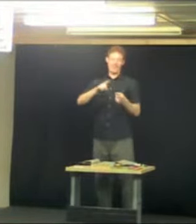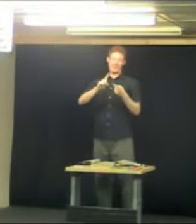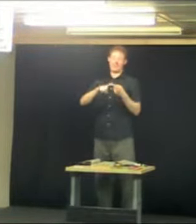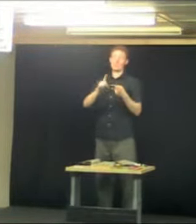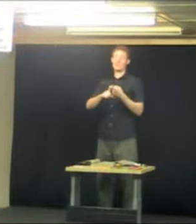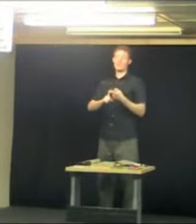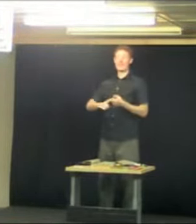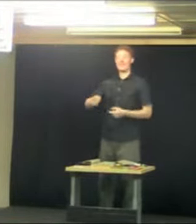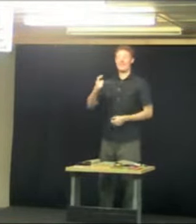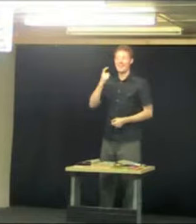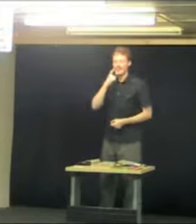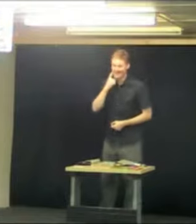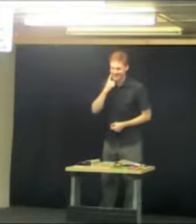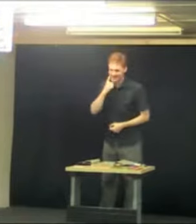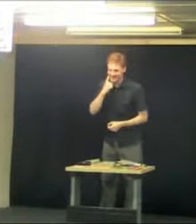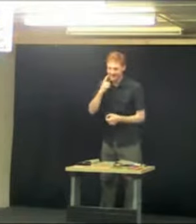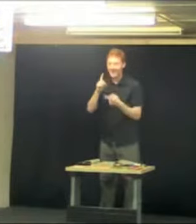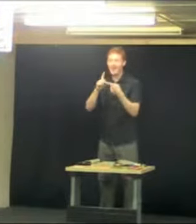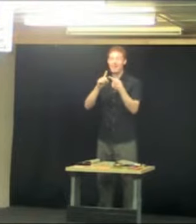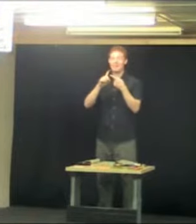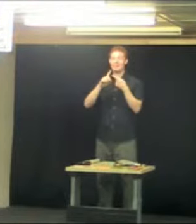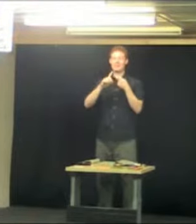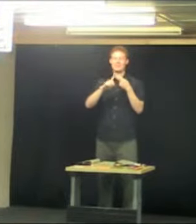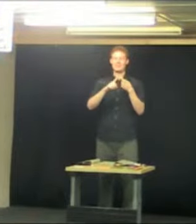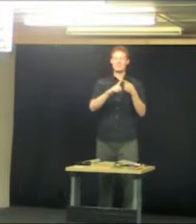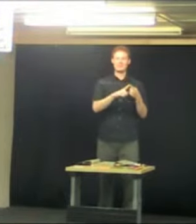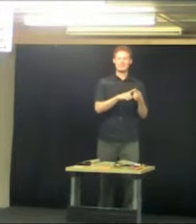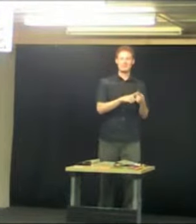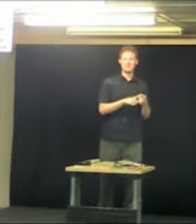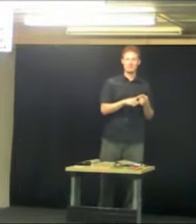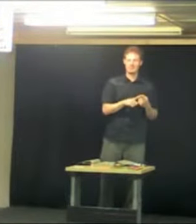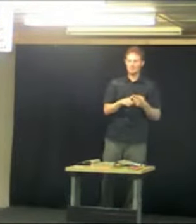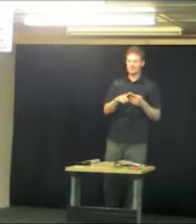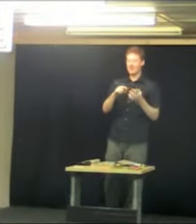The first is very easy